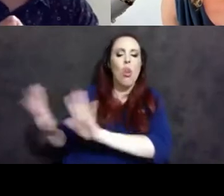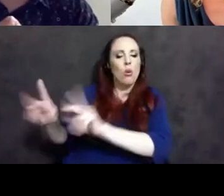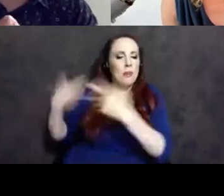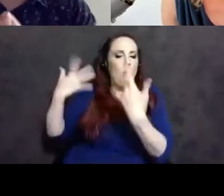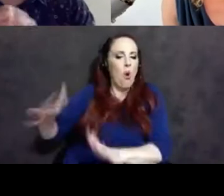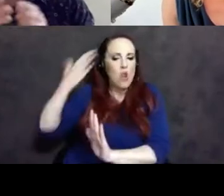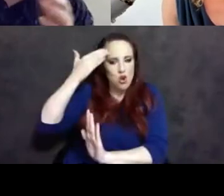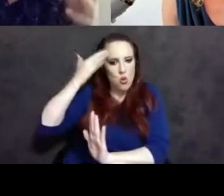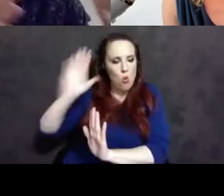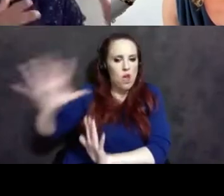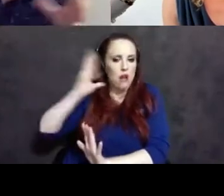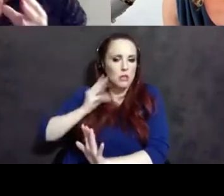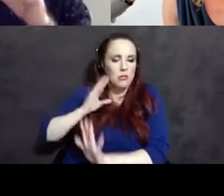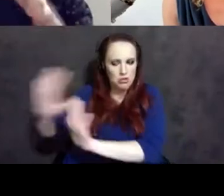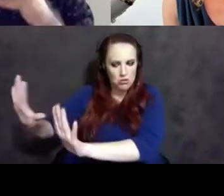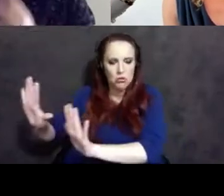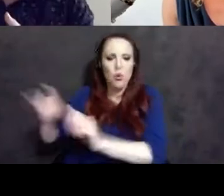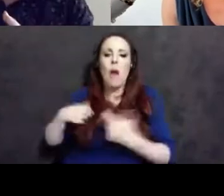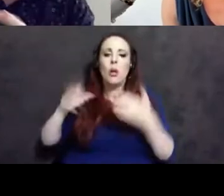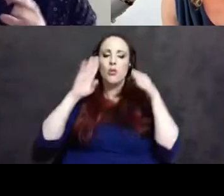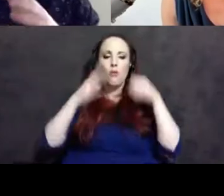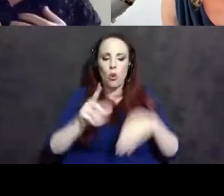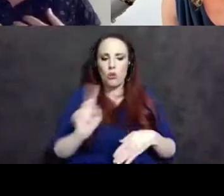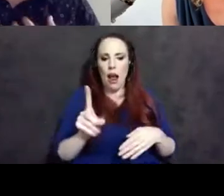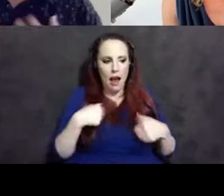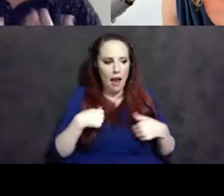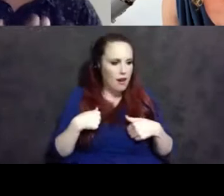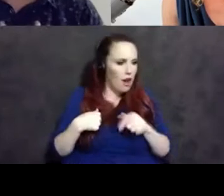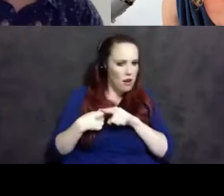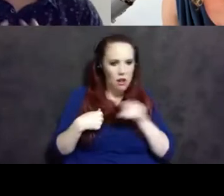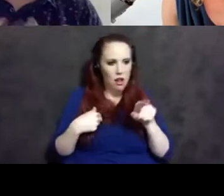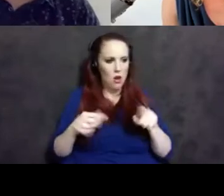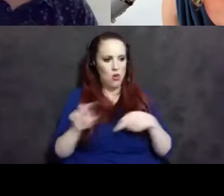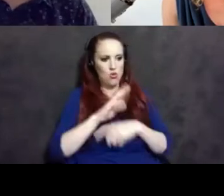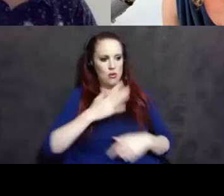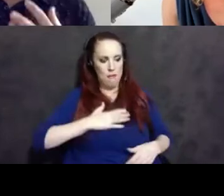I want to focus on where I can find a spot where I use my own purpose.